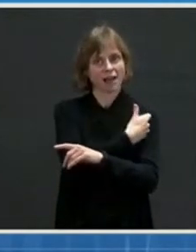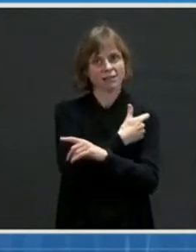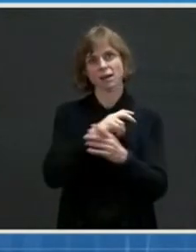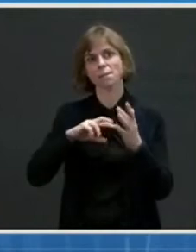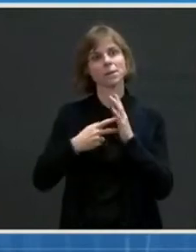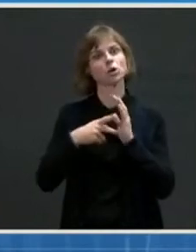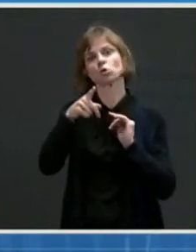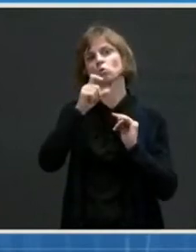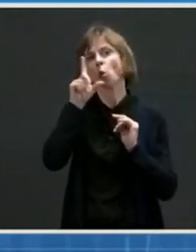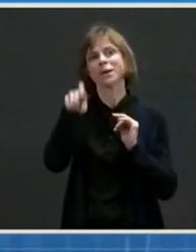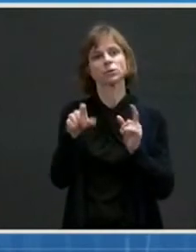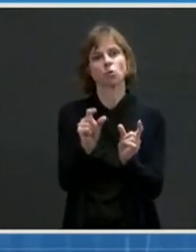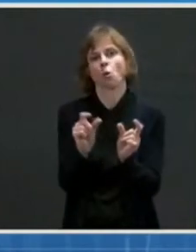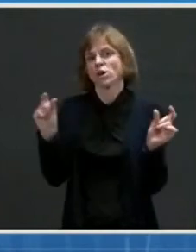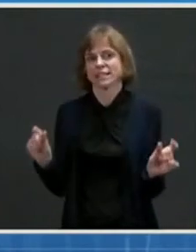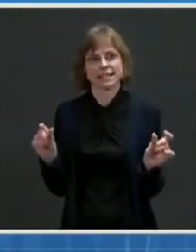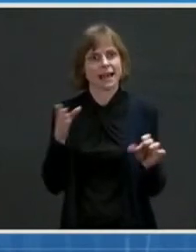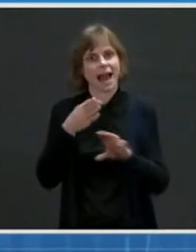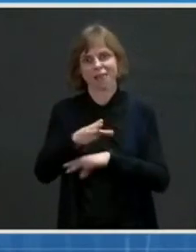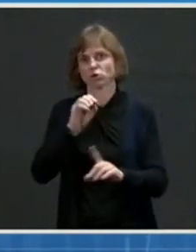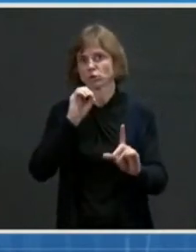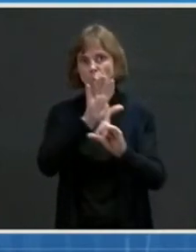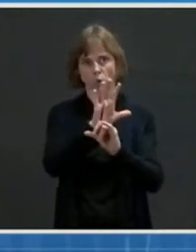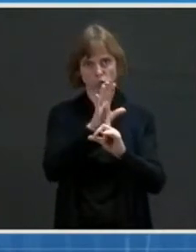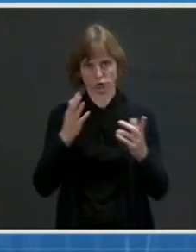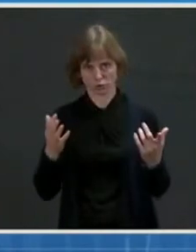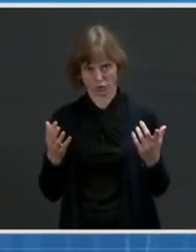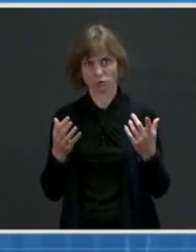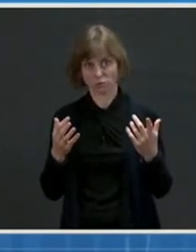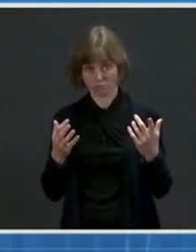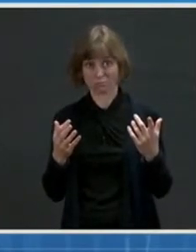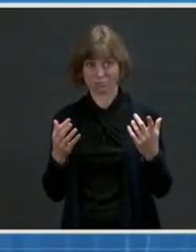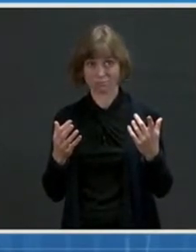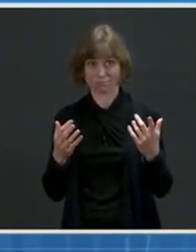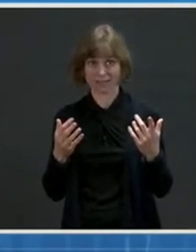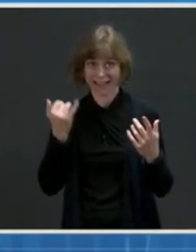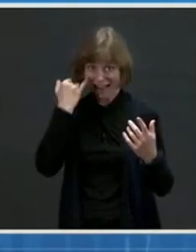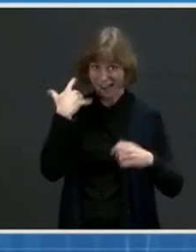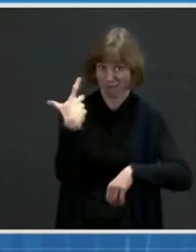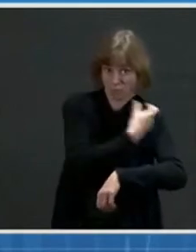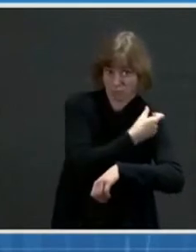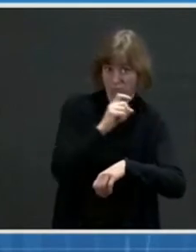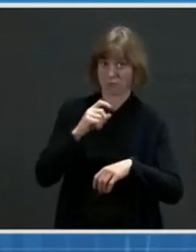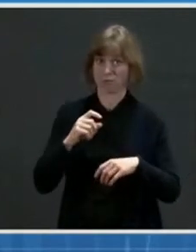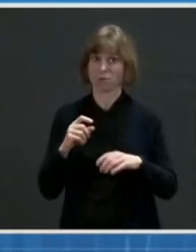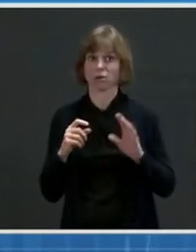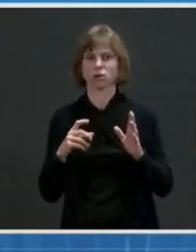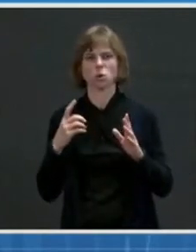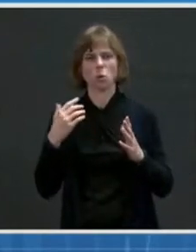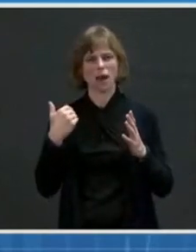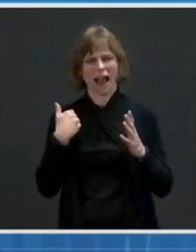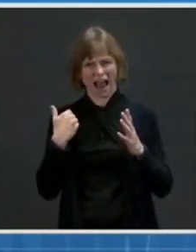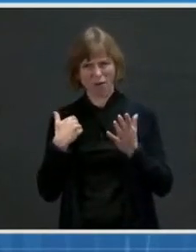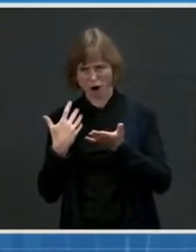BEEN EXPOSED AND YOU'VE BEEN FULLY VACCINATED TWO DOSES, THERE'S NO LONGER A NEED TO QUARANTINE AFTER YOU'VE BEEN EXPOSED.